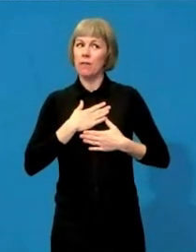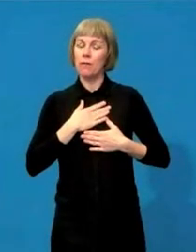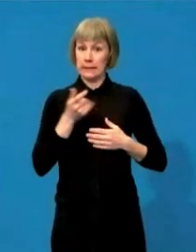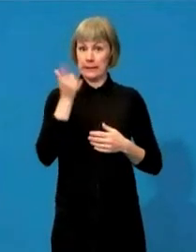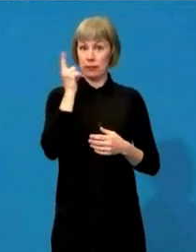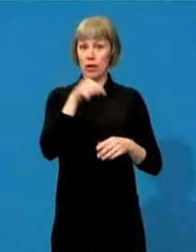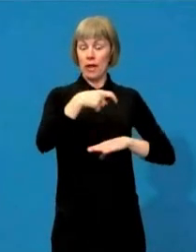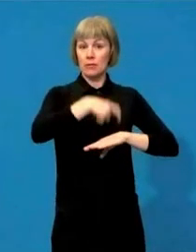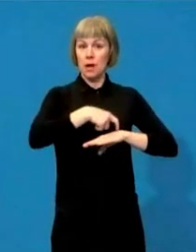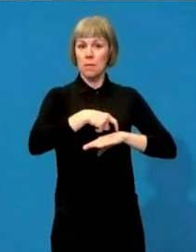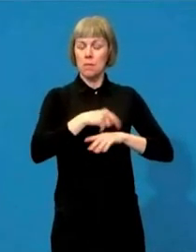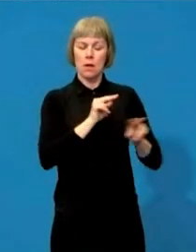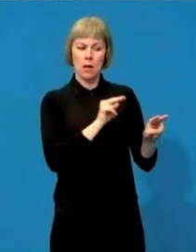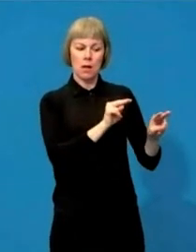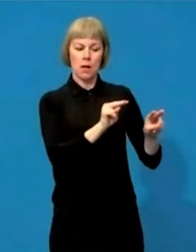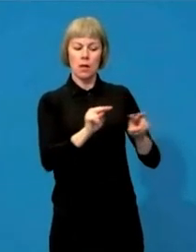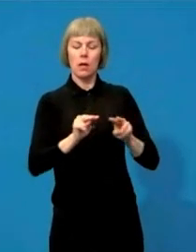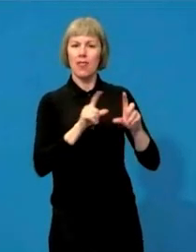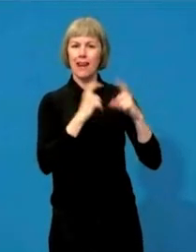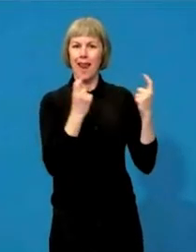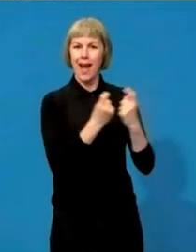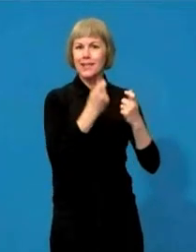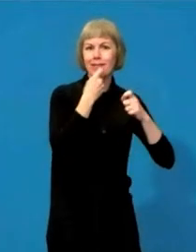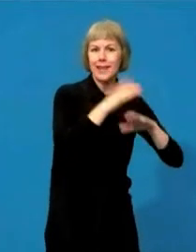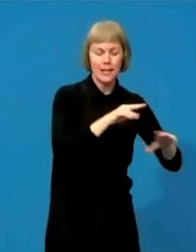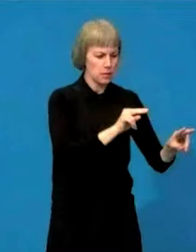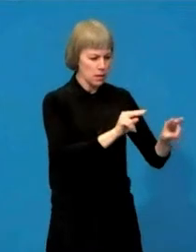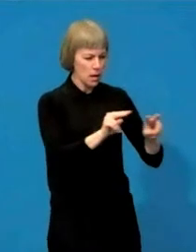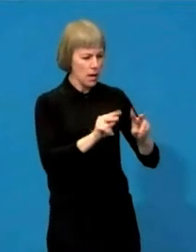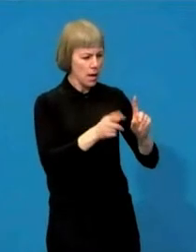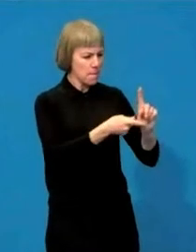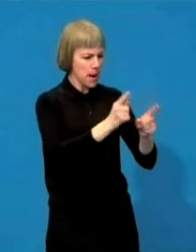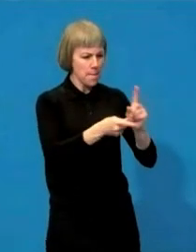the classroom where things that couldn't - you know, kids were attending 100 per cent,